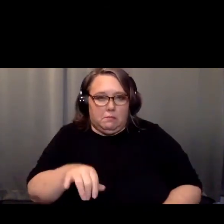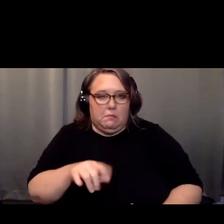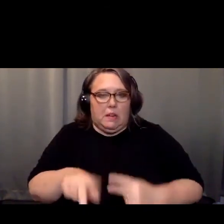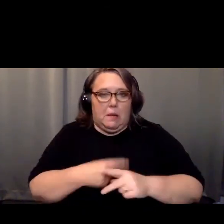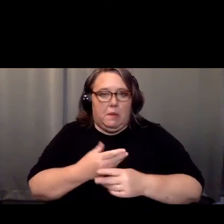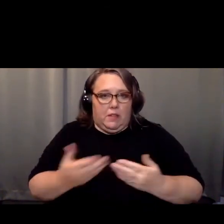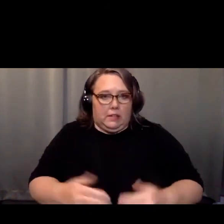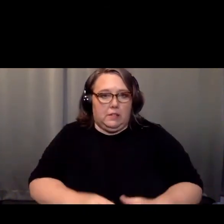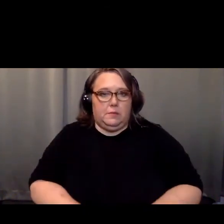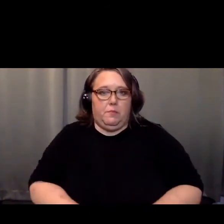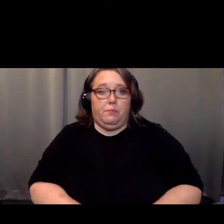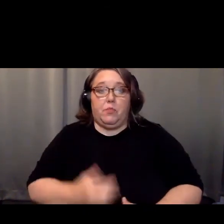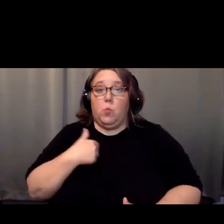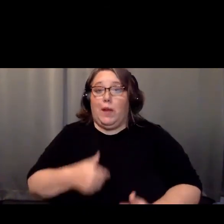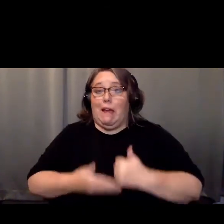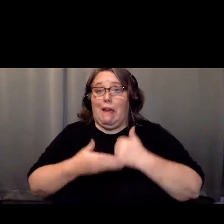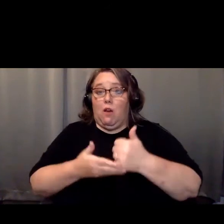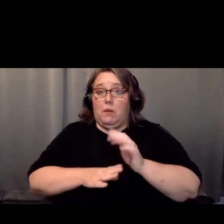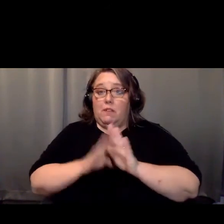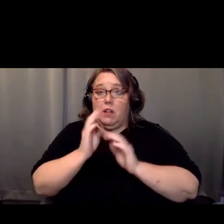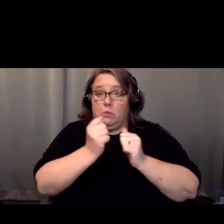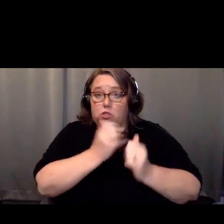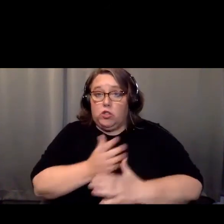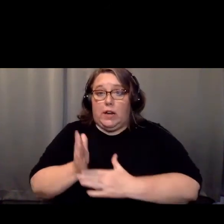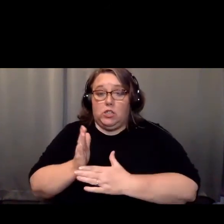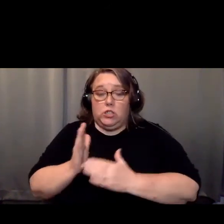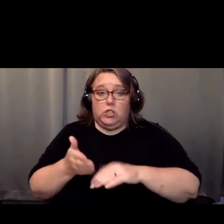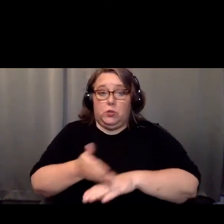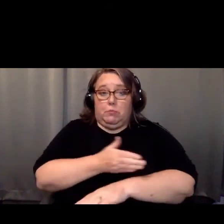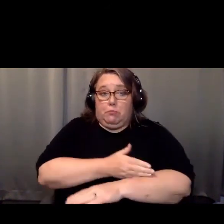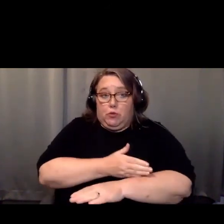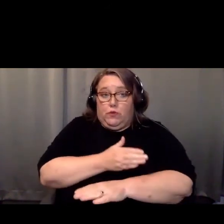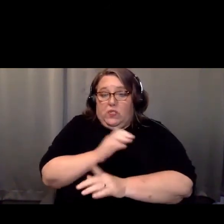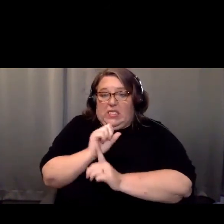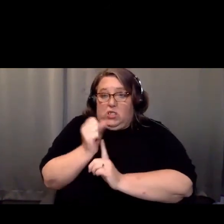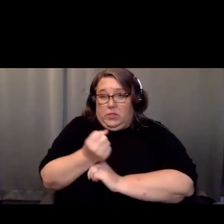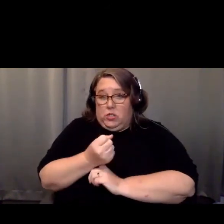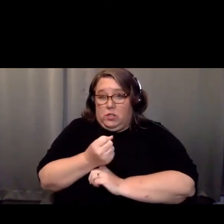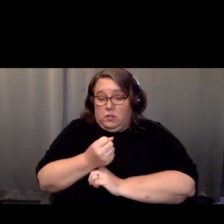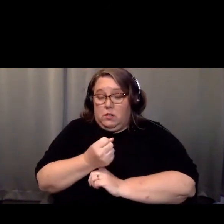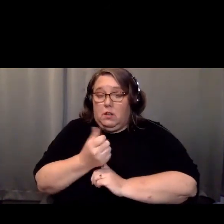We also help develop strategies to improve the situation that the client might have with VR,